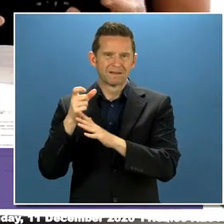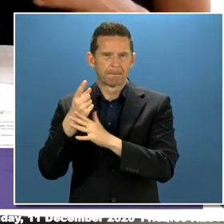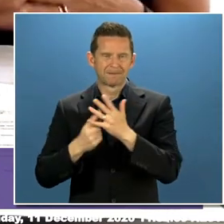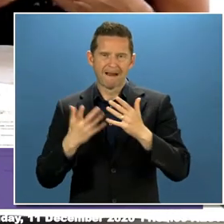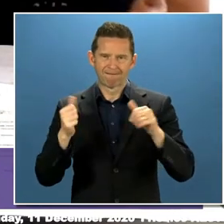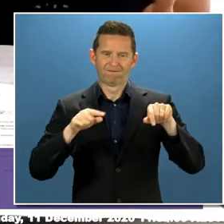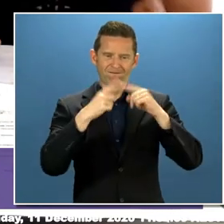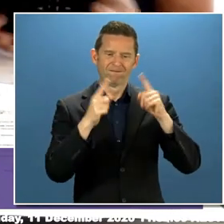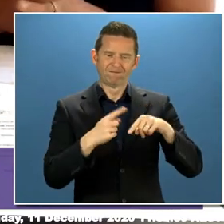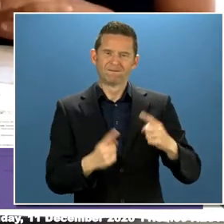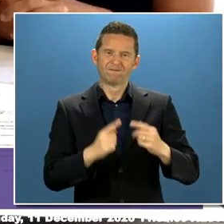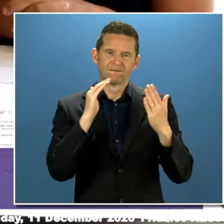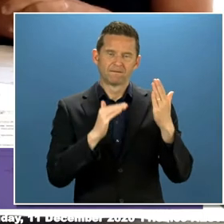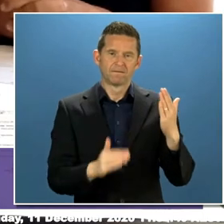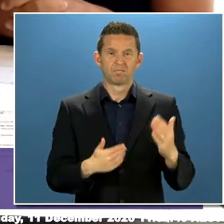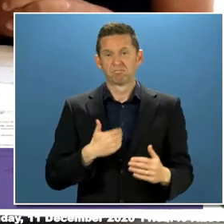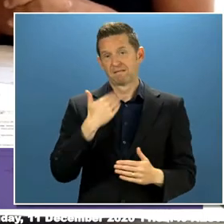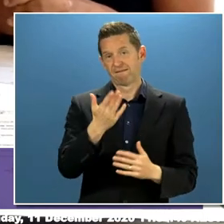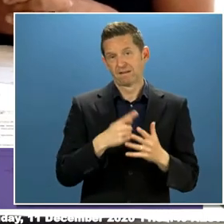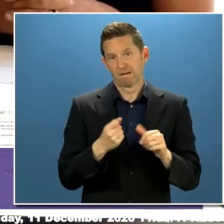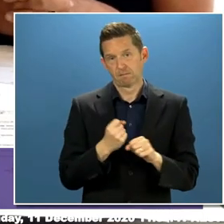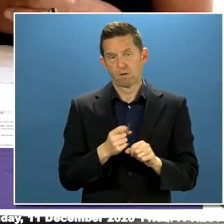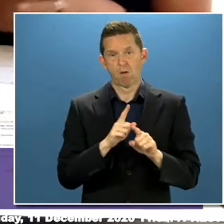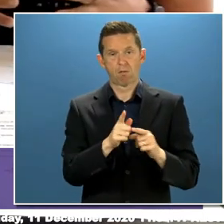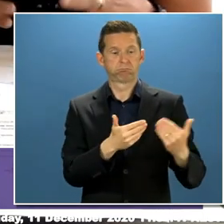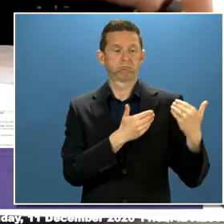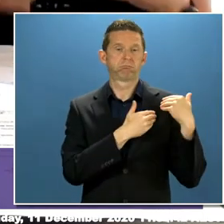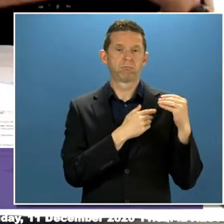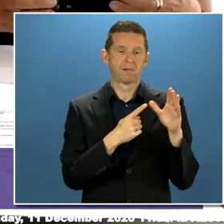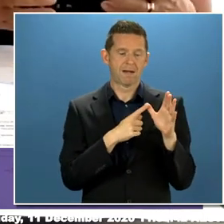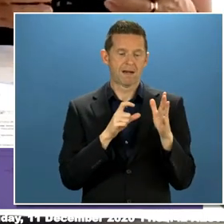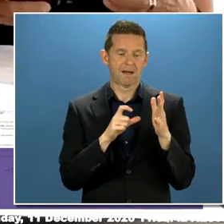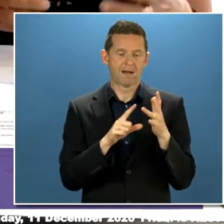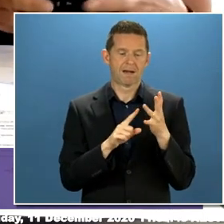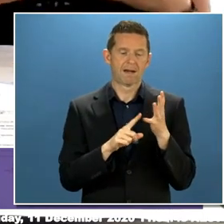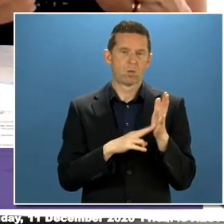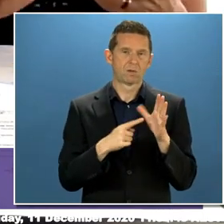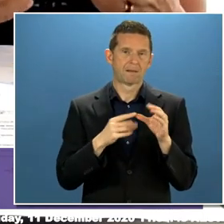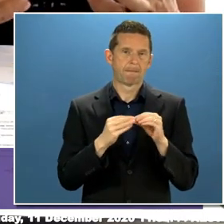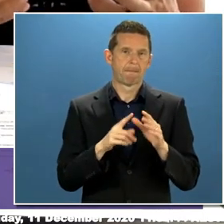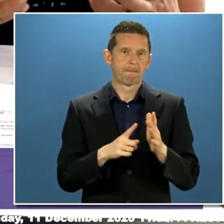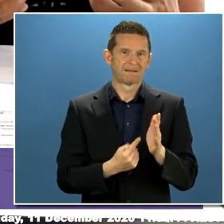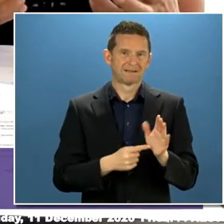And some of them, for example, like accountability, gets into the process of